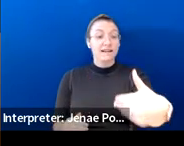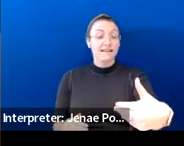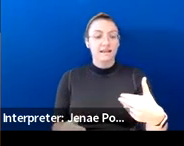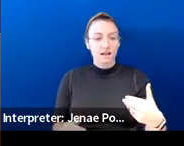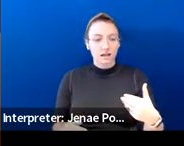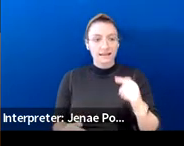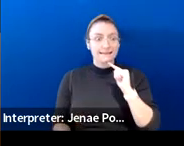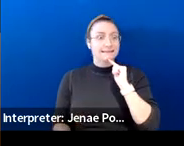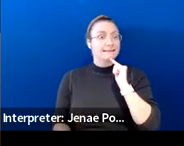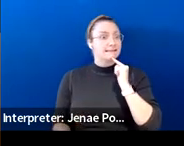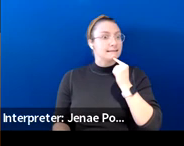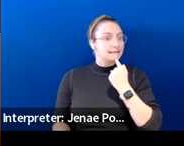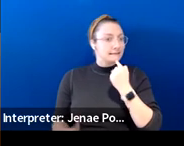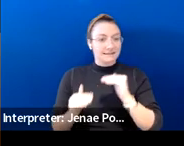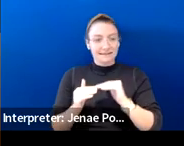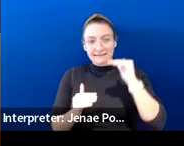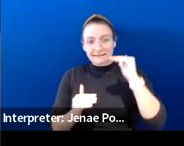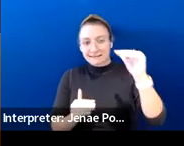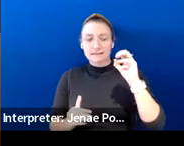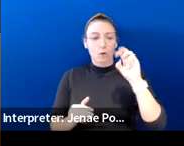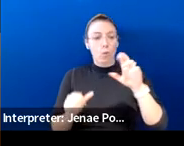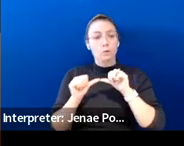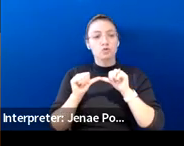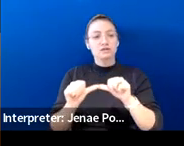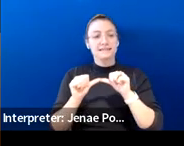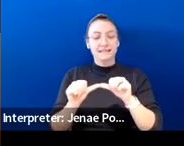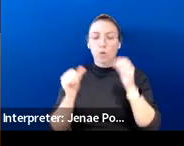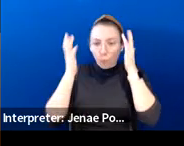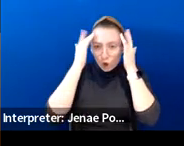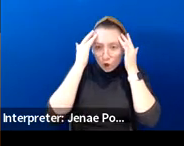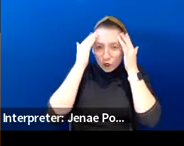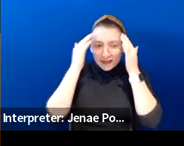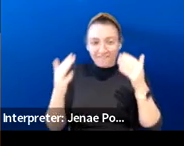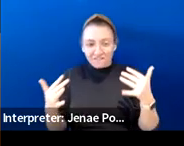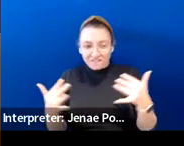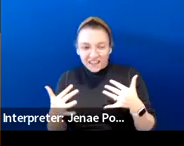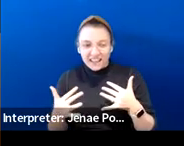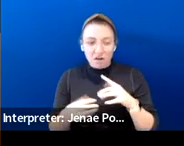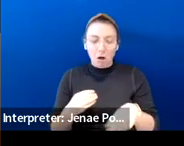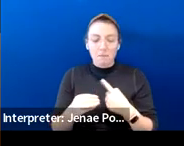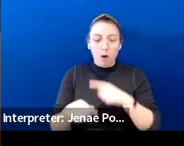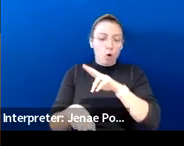and excessive or persistent worry about fear, about everyday situation.